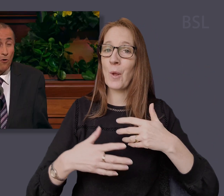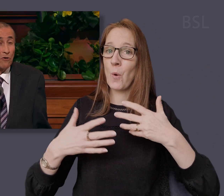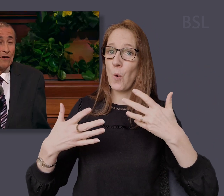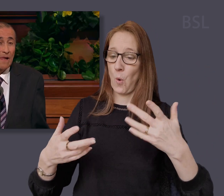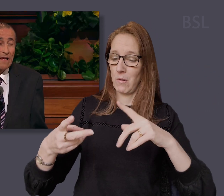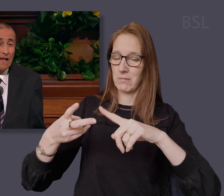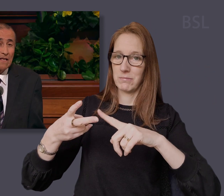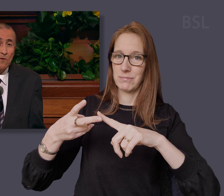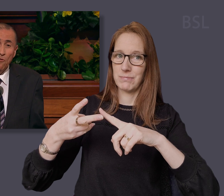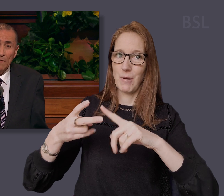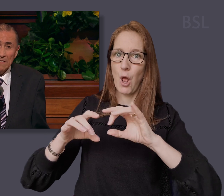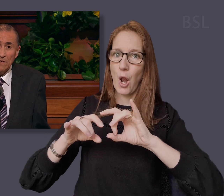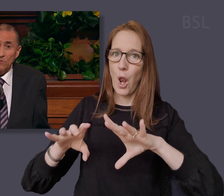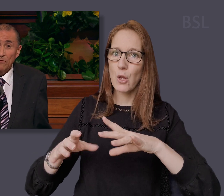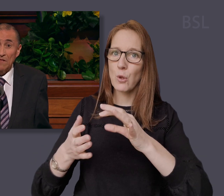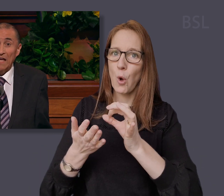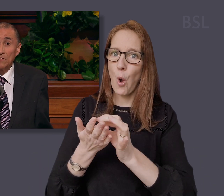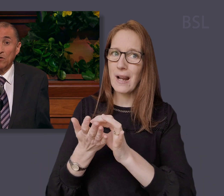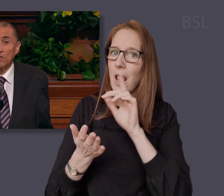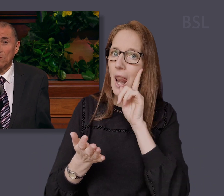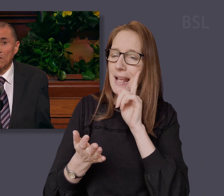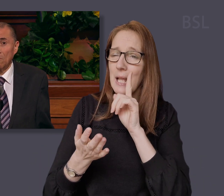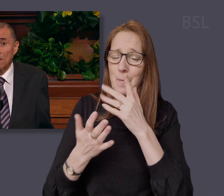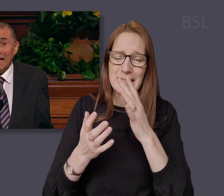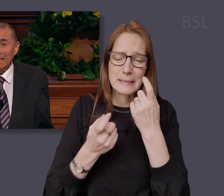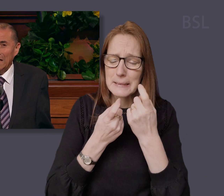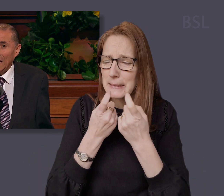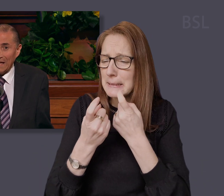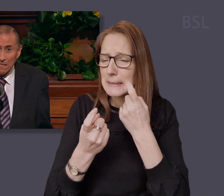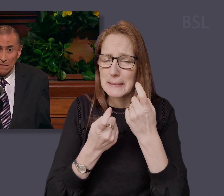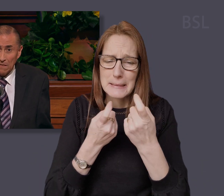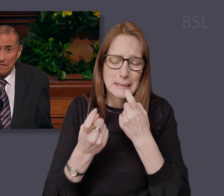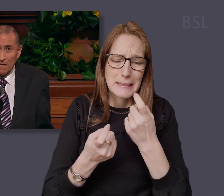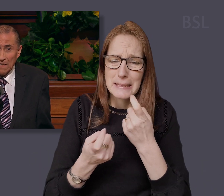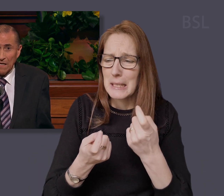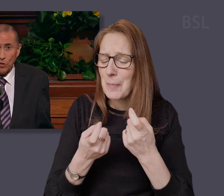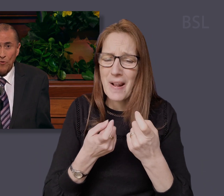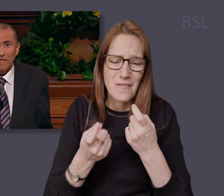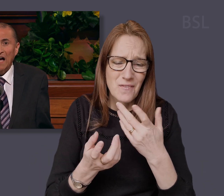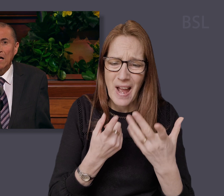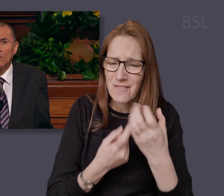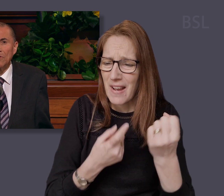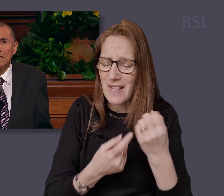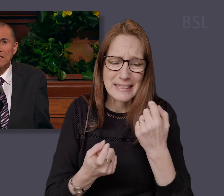Or as the woman in the story of the lost coin, we will “light a candle, and sweep the house,